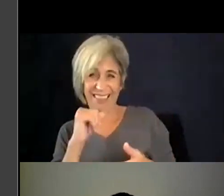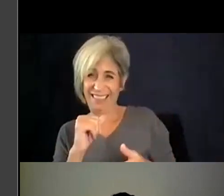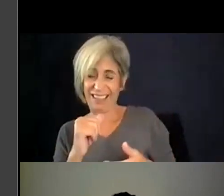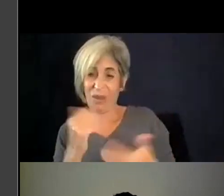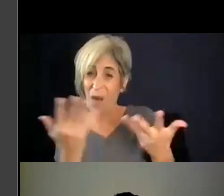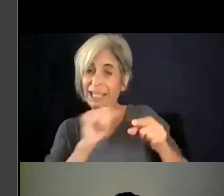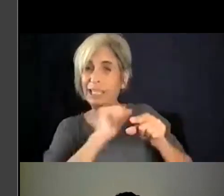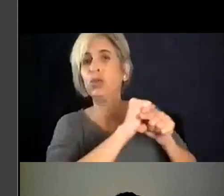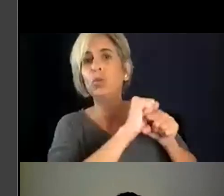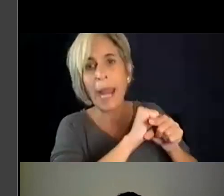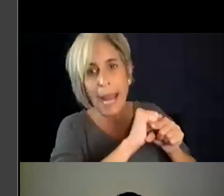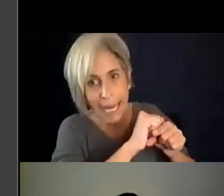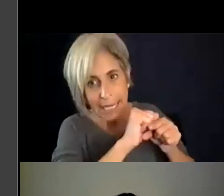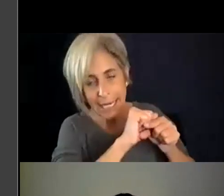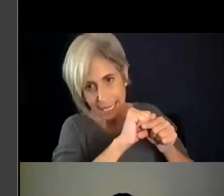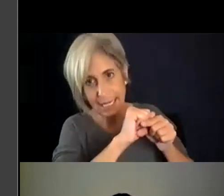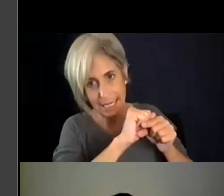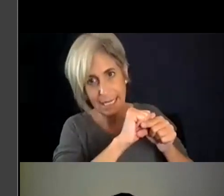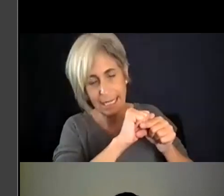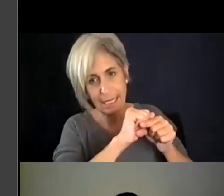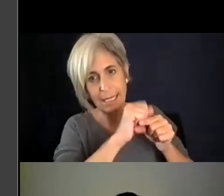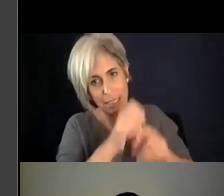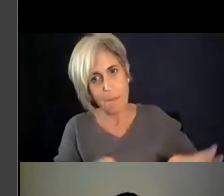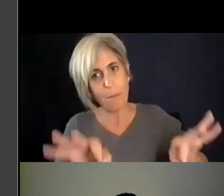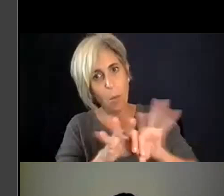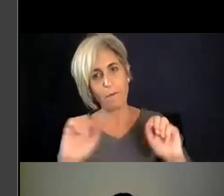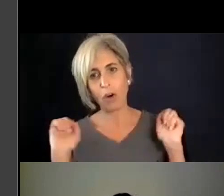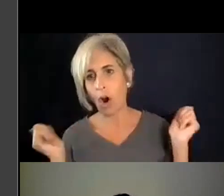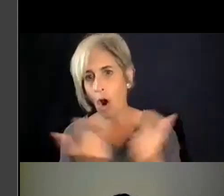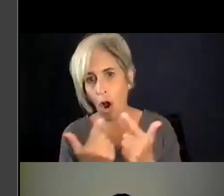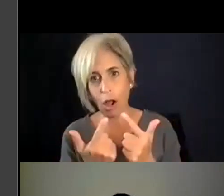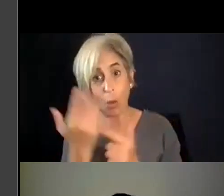Look training is critical for all of us to be successful in our careers and